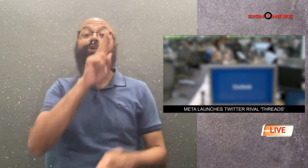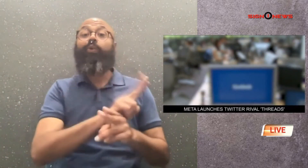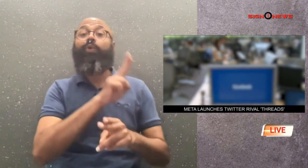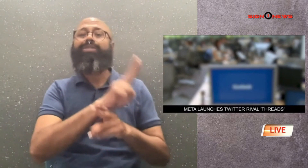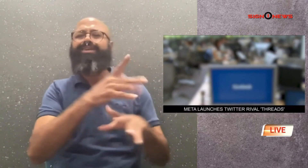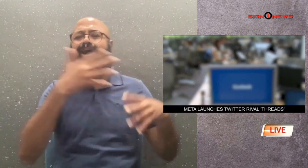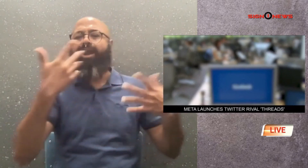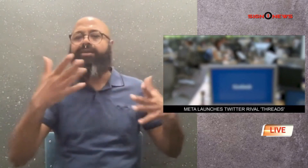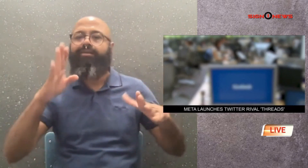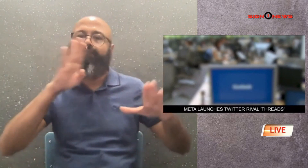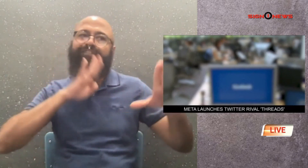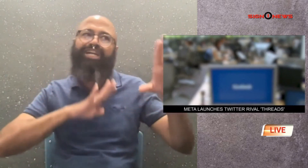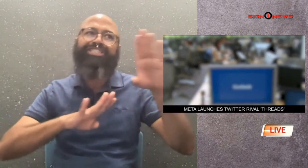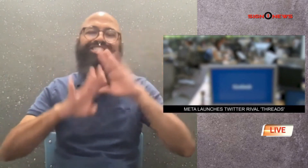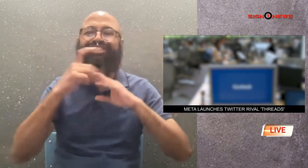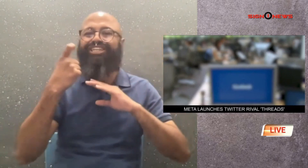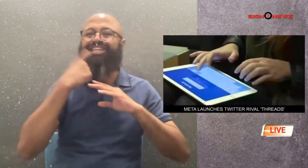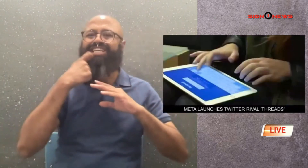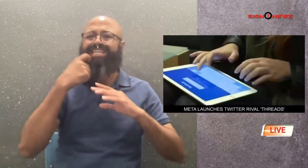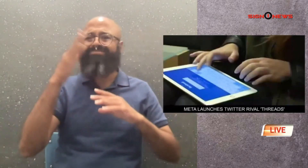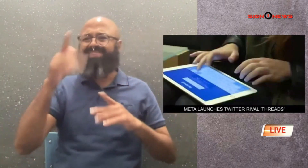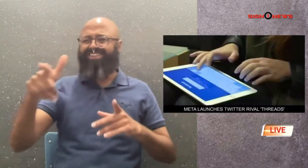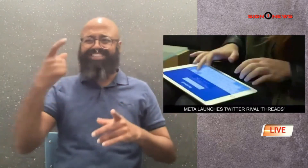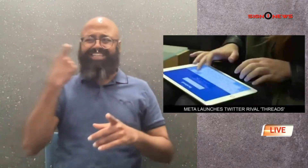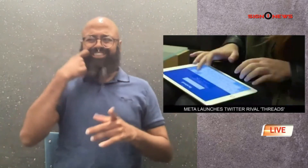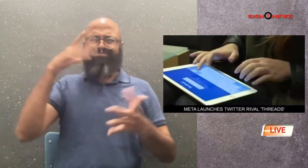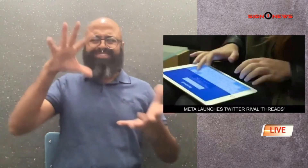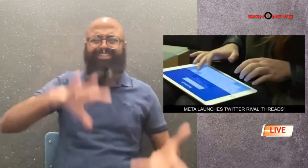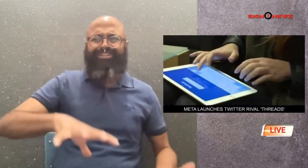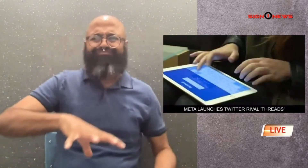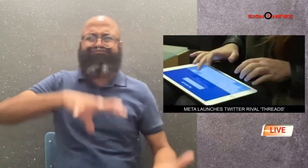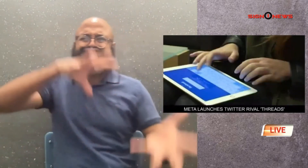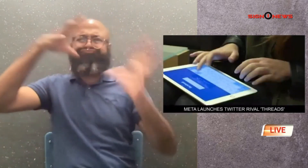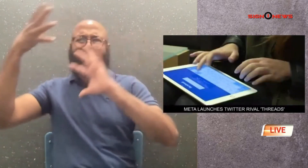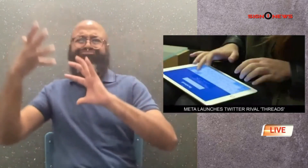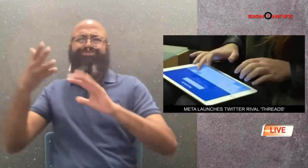and Twitter users have been very frustrated lately by a recent outage over the